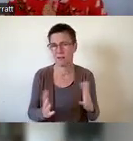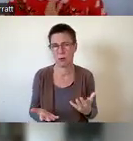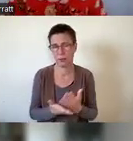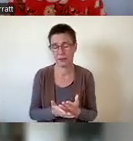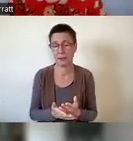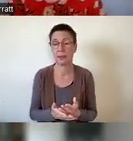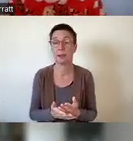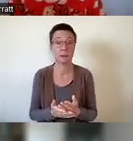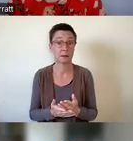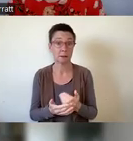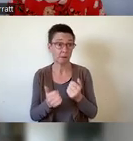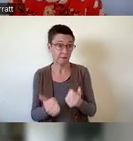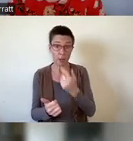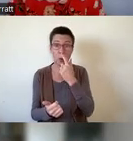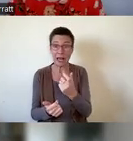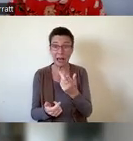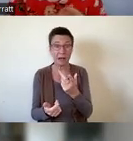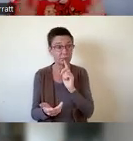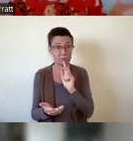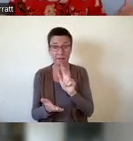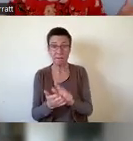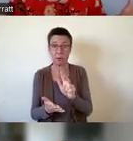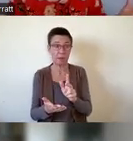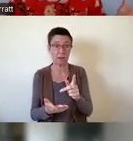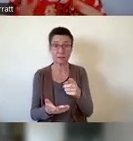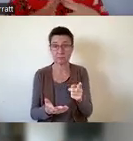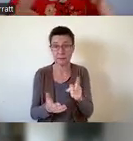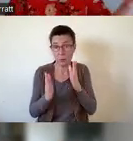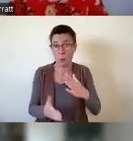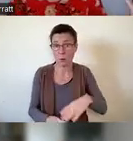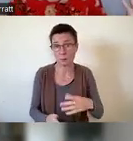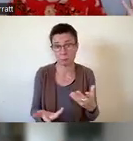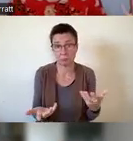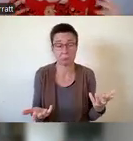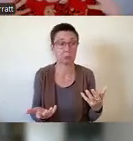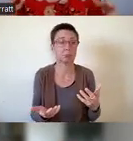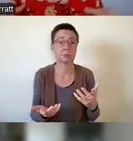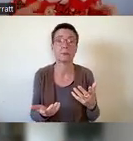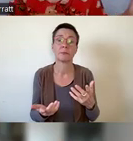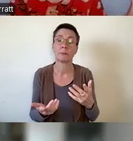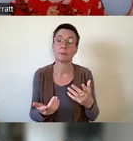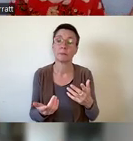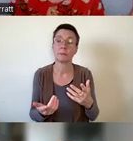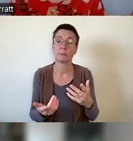You're absolutely fine to do it if you want to do it. There's no reason specifically not to, other than you don't want to share